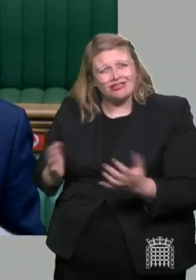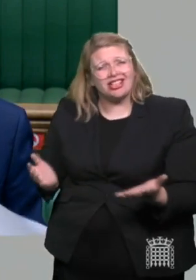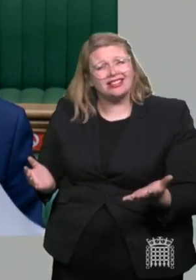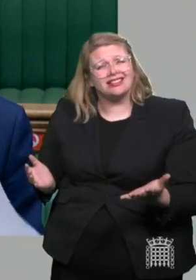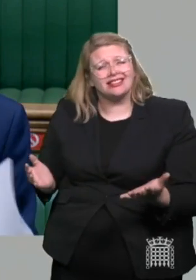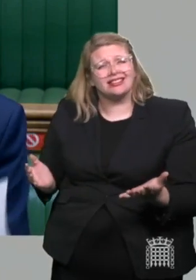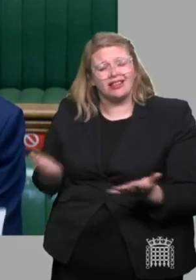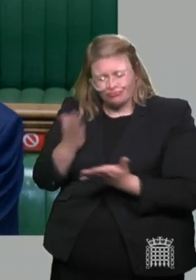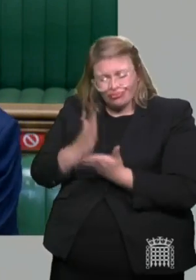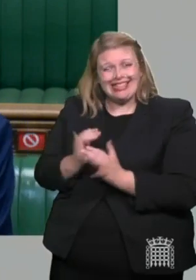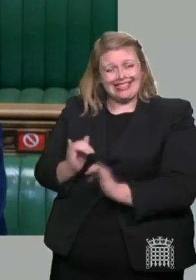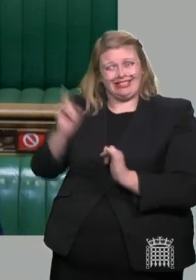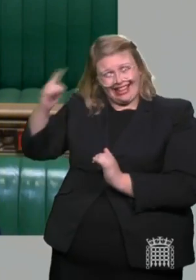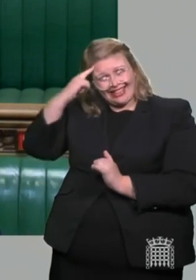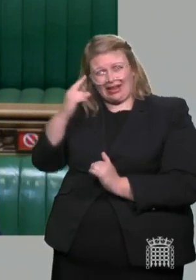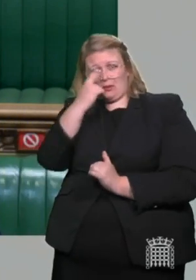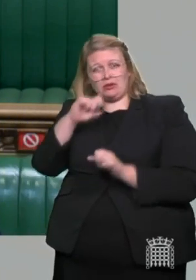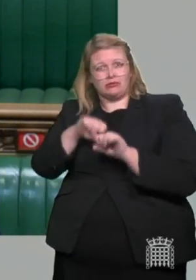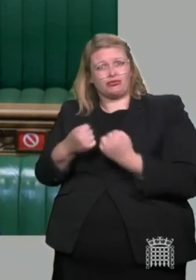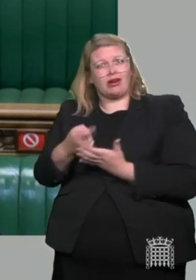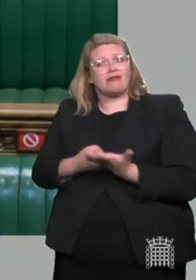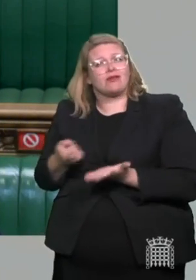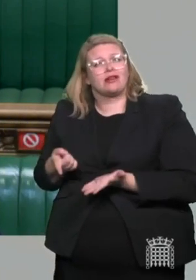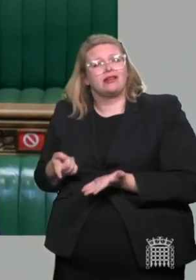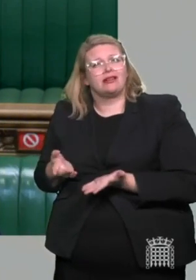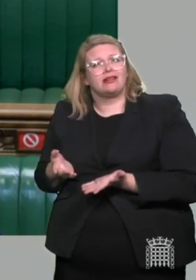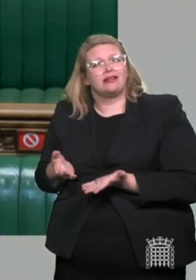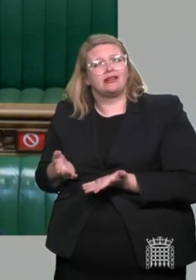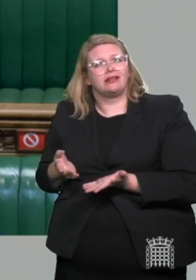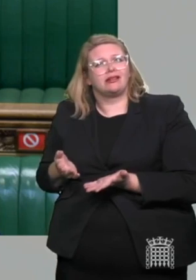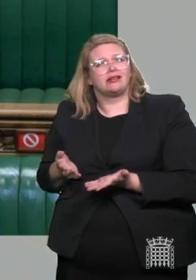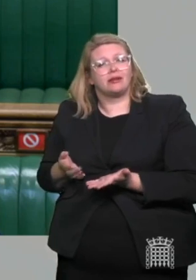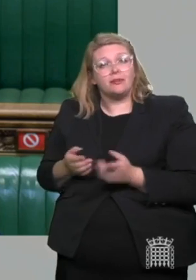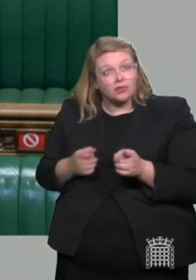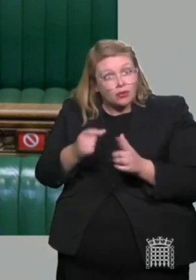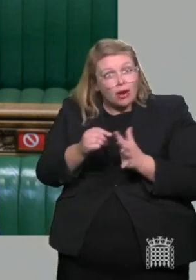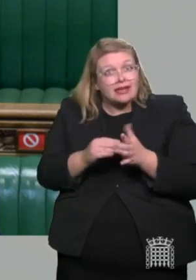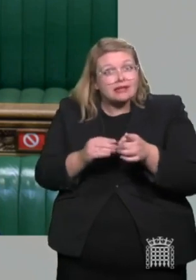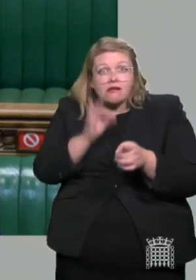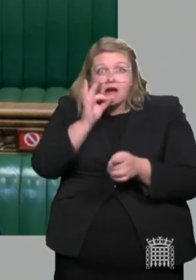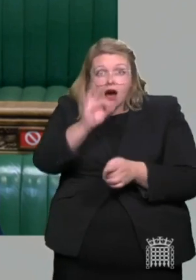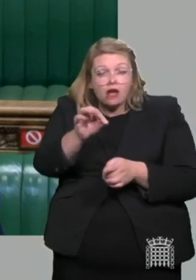Can the Prime Minister tell the House: does he believe that any rules or laws have been broken